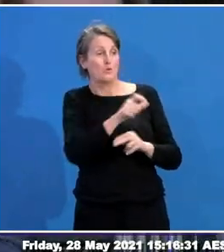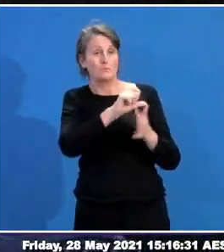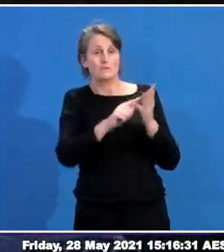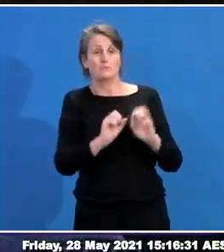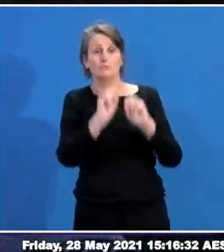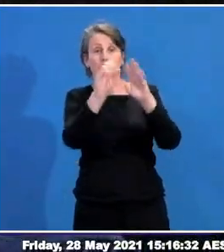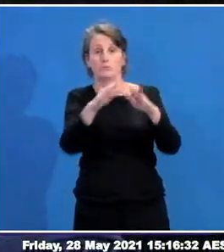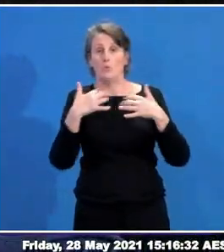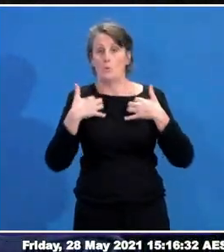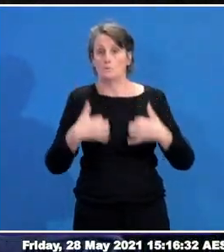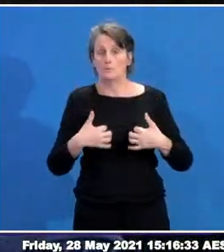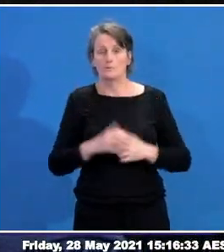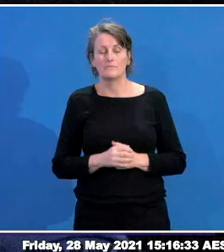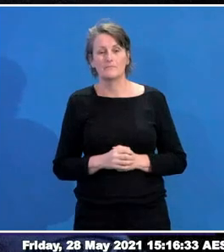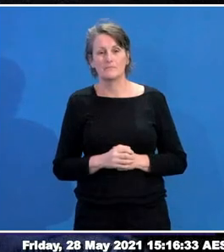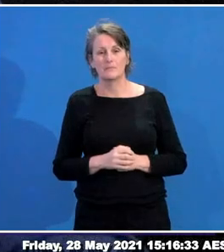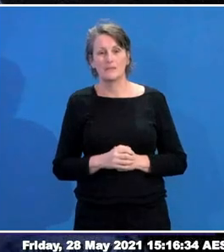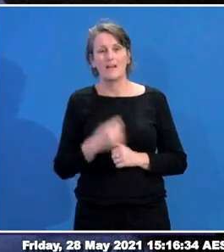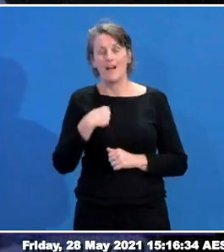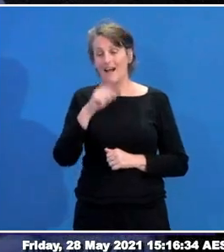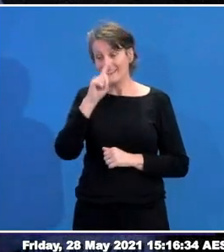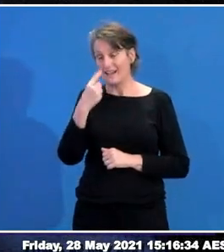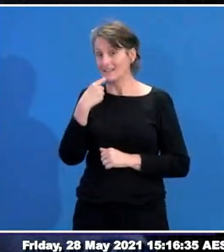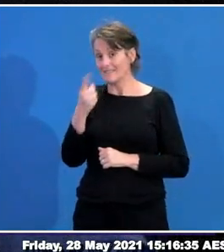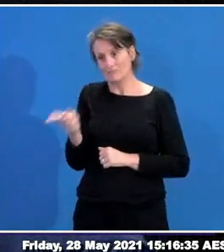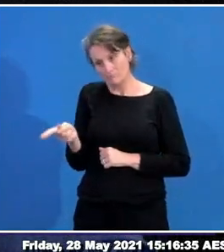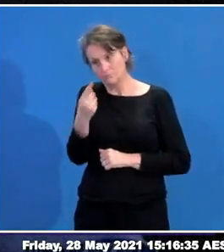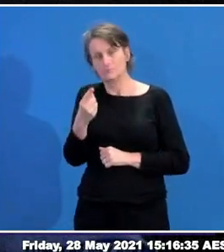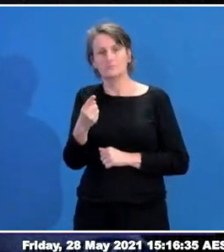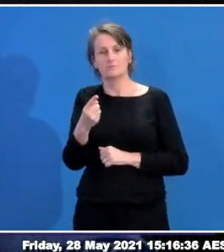Well, I can't conscript providers because that is not our